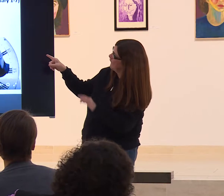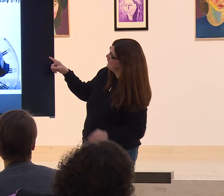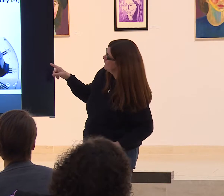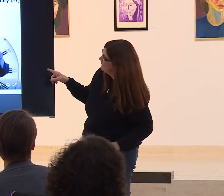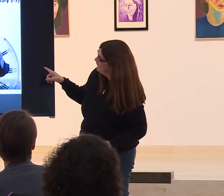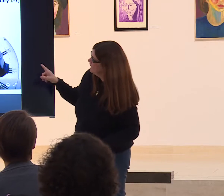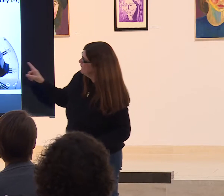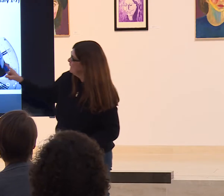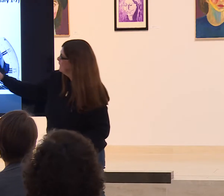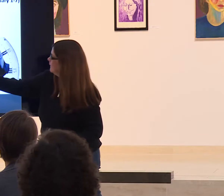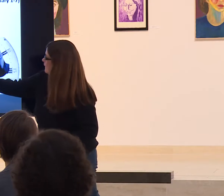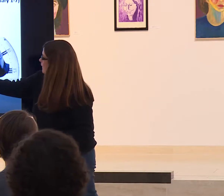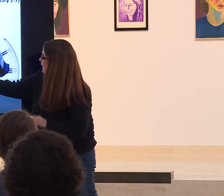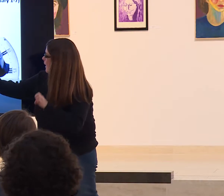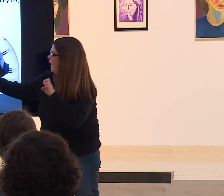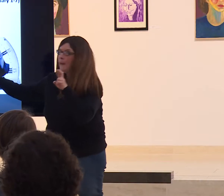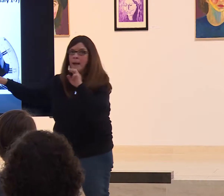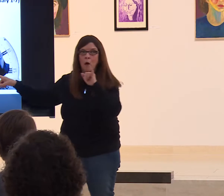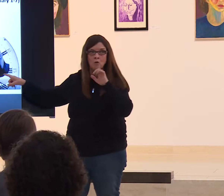This is the Clock Motif.